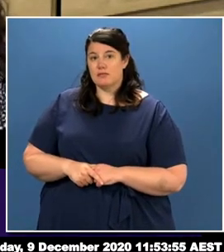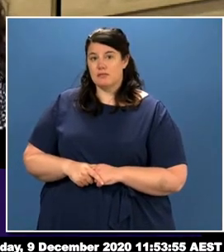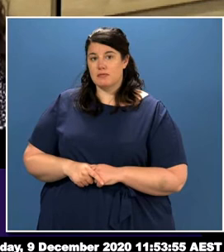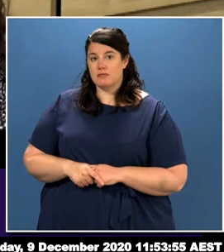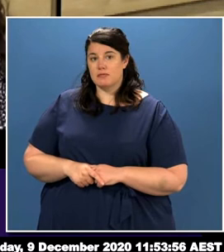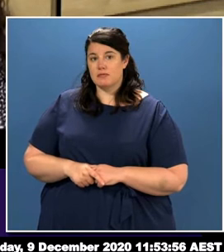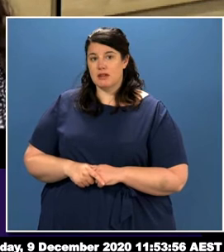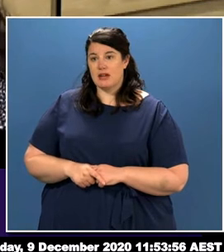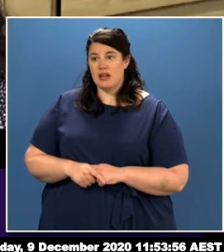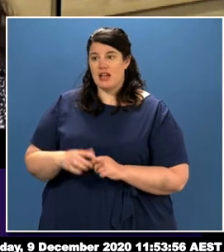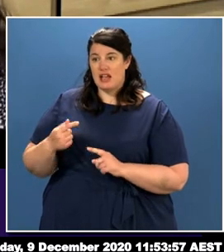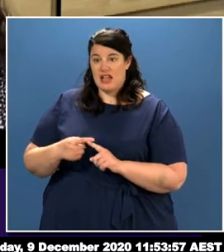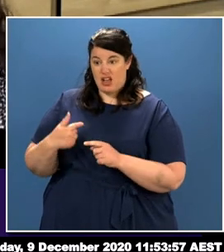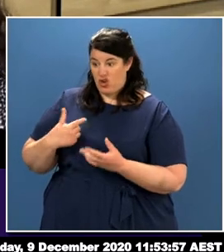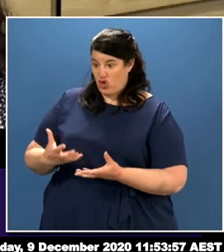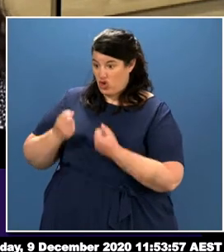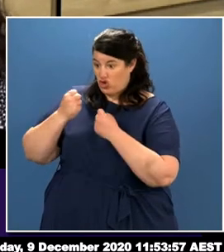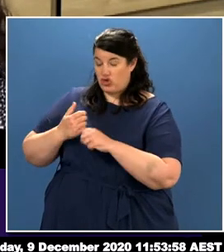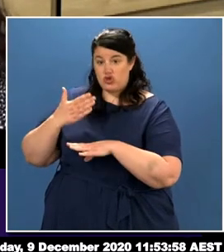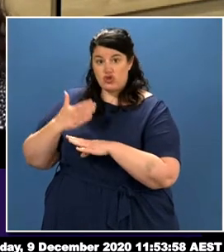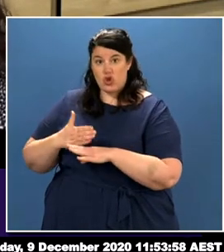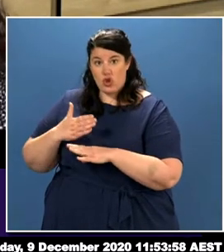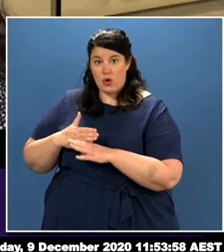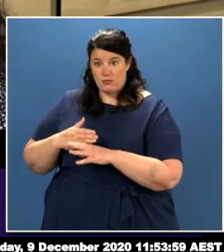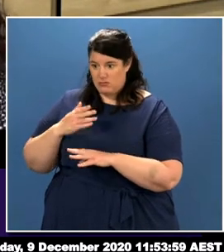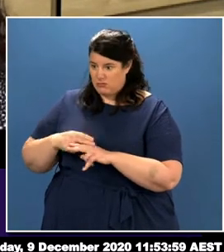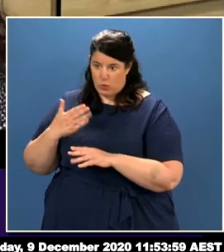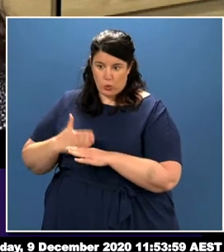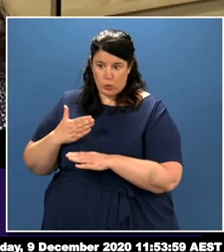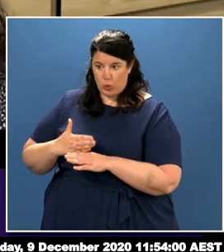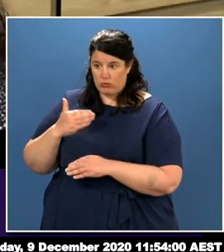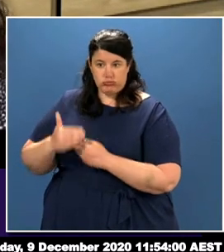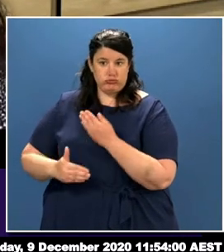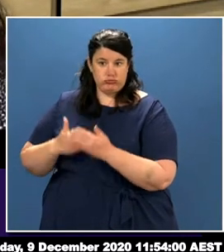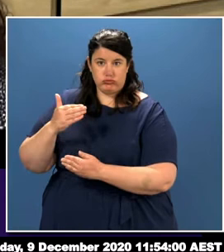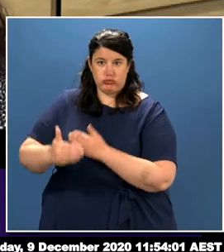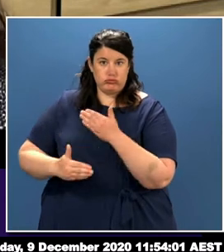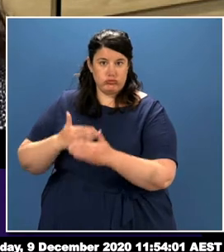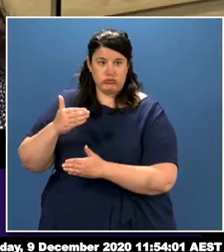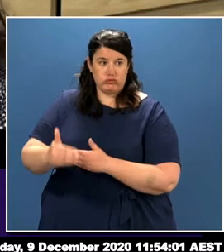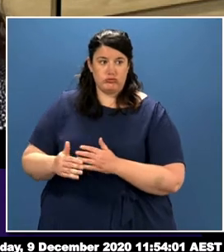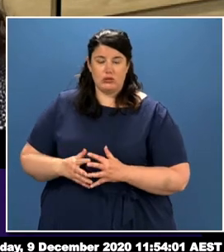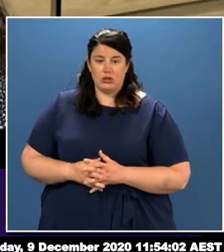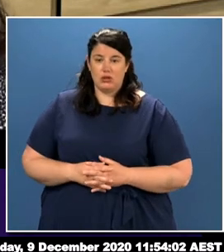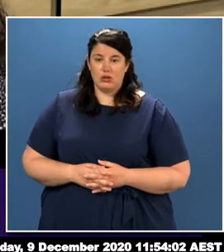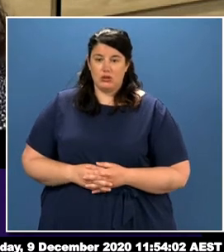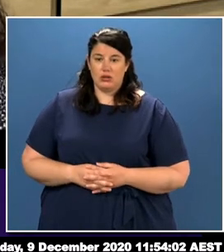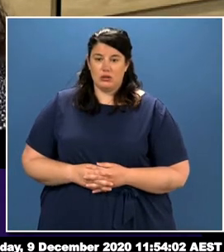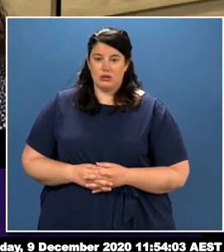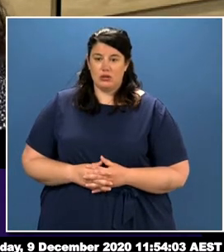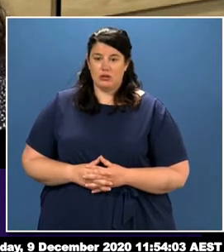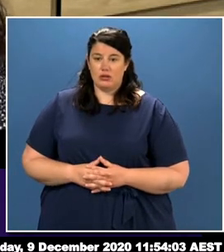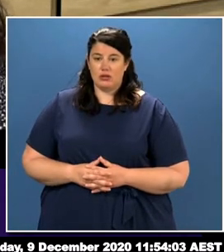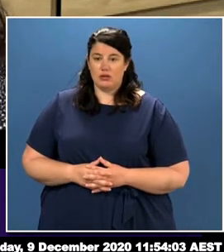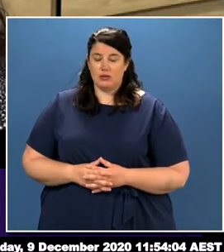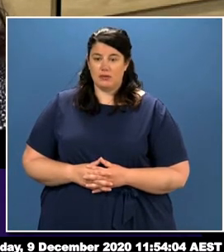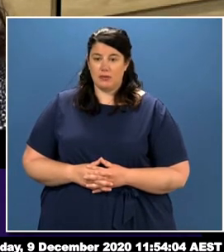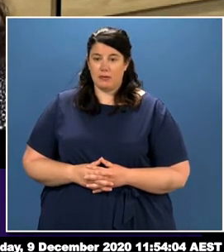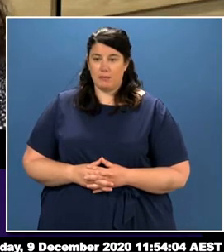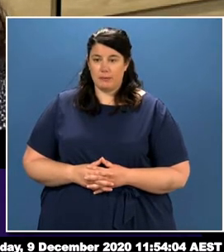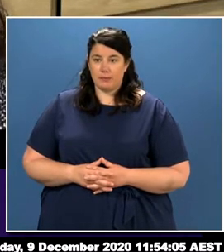you've got the job", you are still self-conscious that you've got this